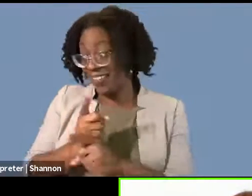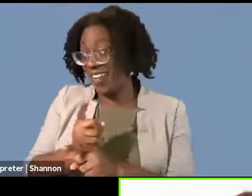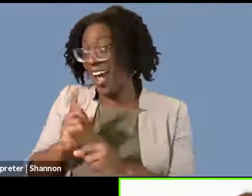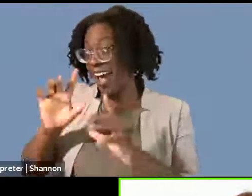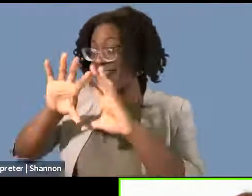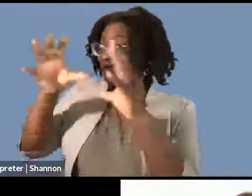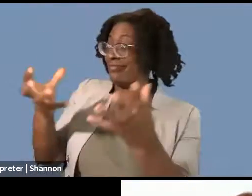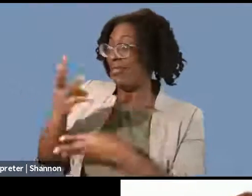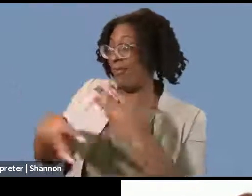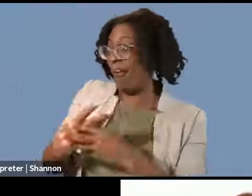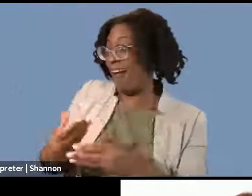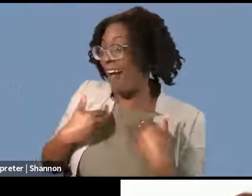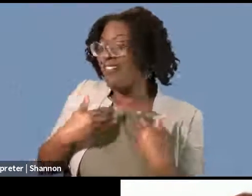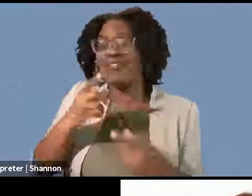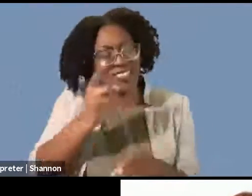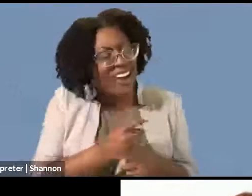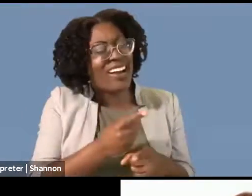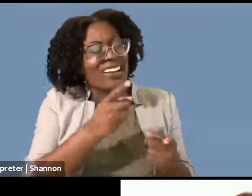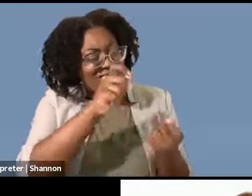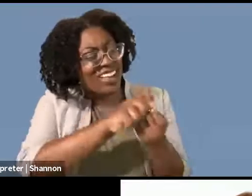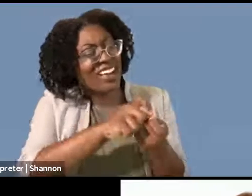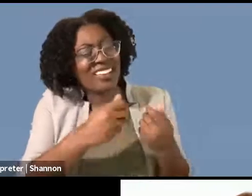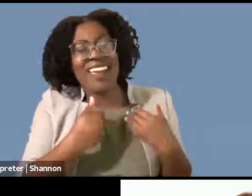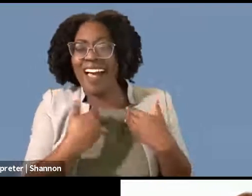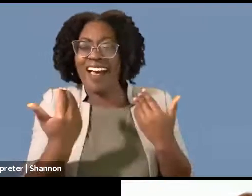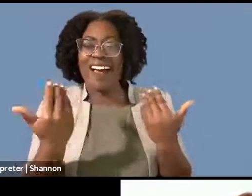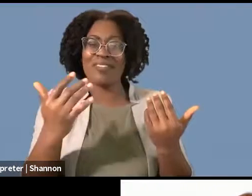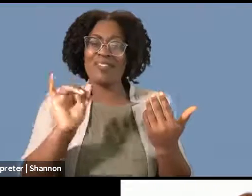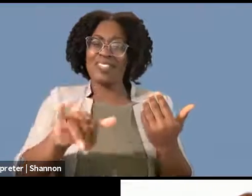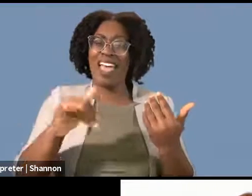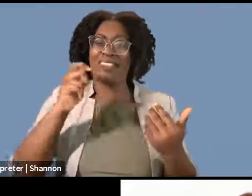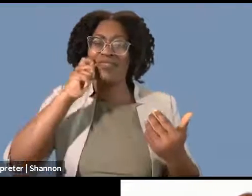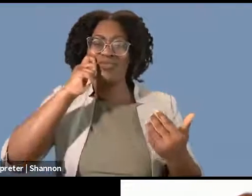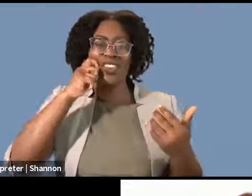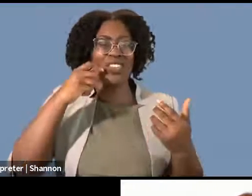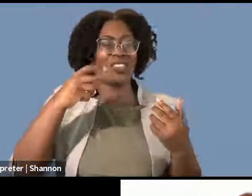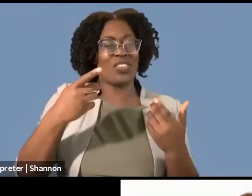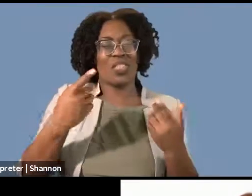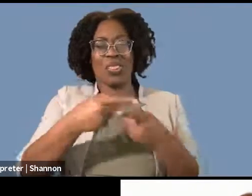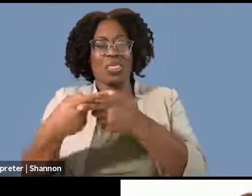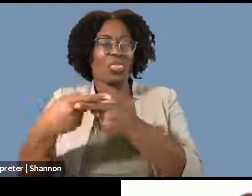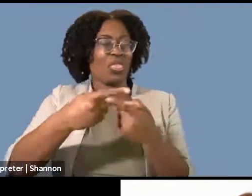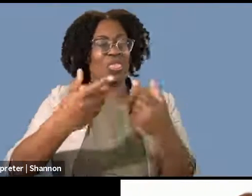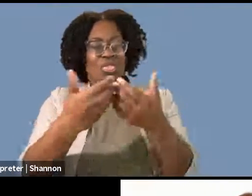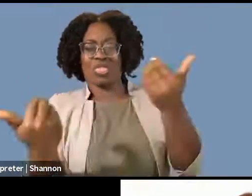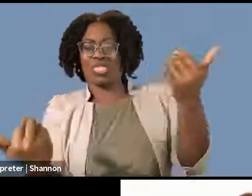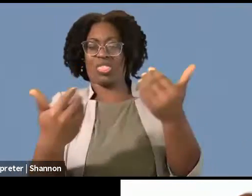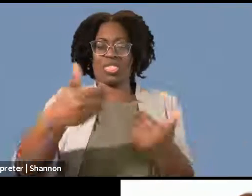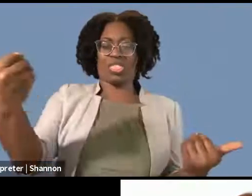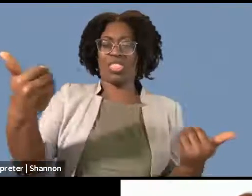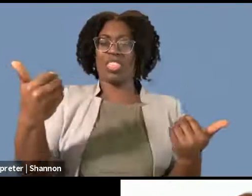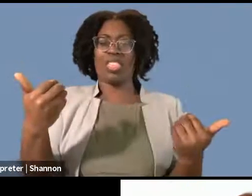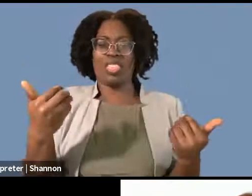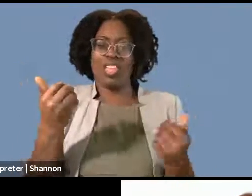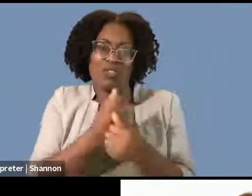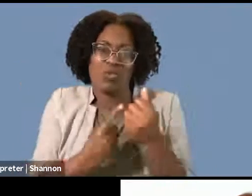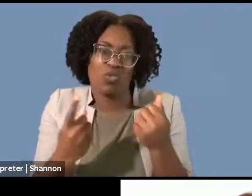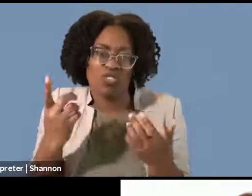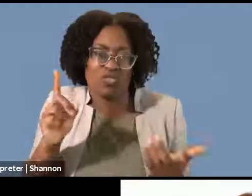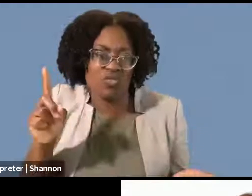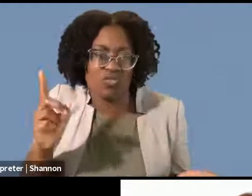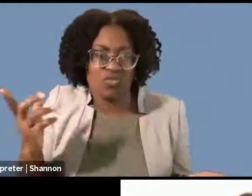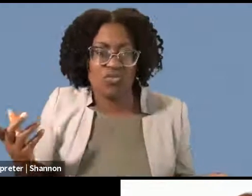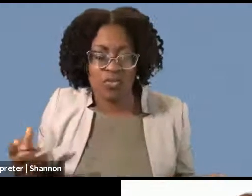divides everywhere. I am working on a book called the Roots of Racism because I go back and look at,